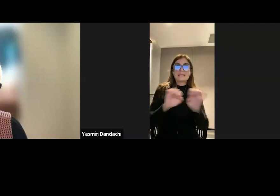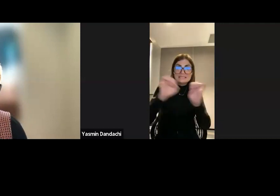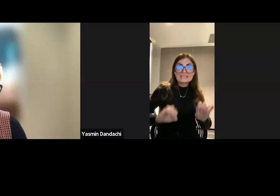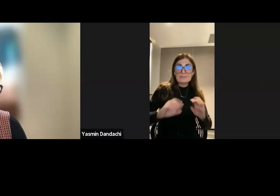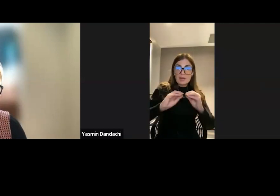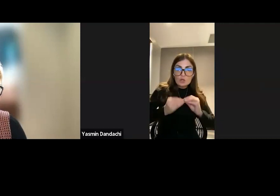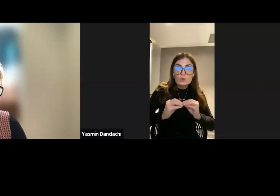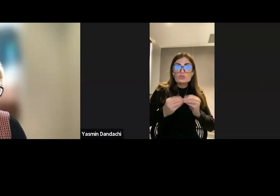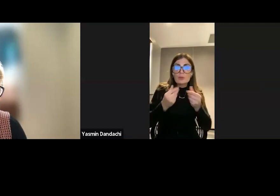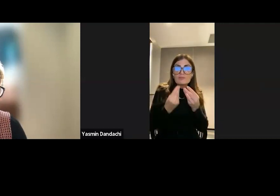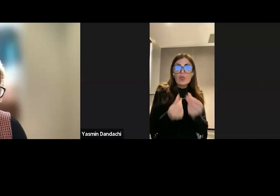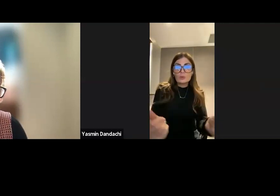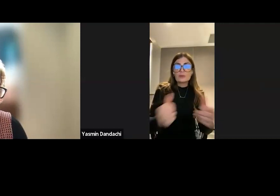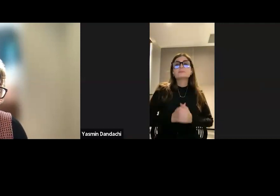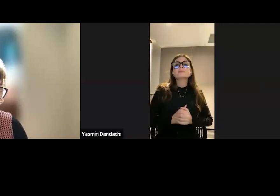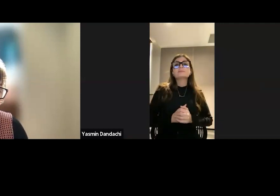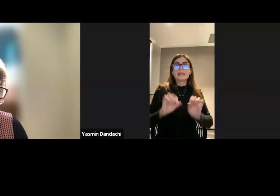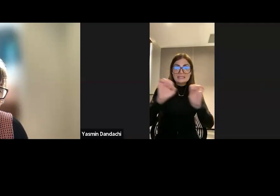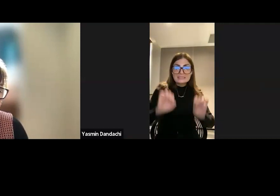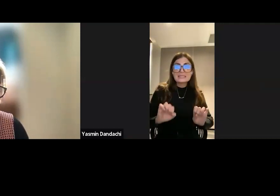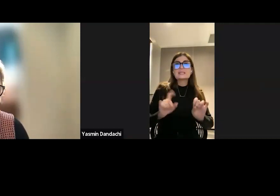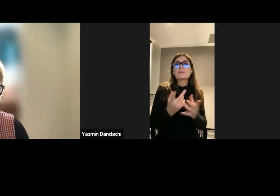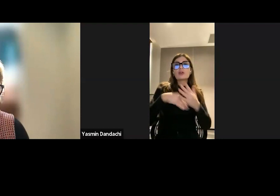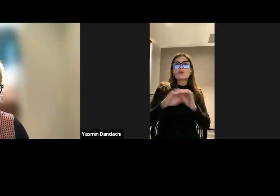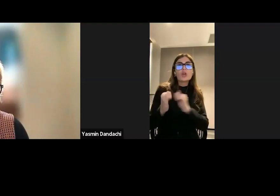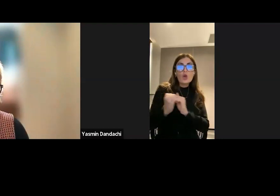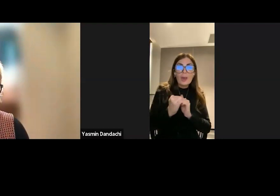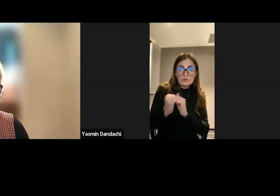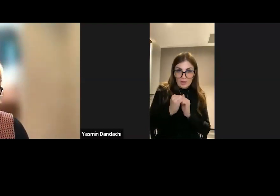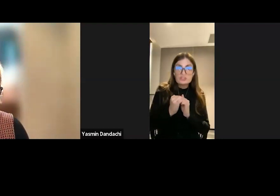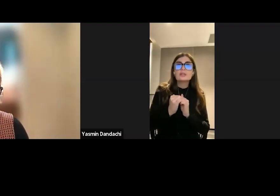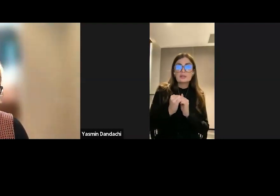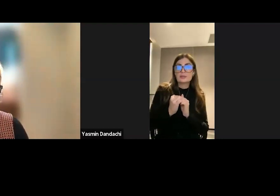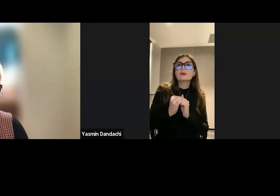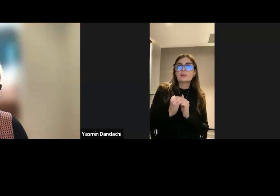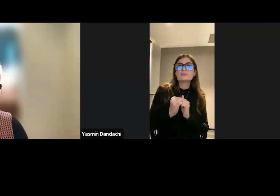systems that are based in collaboration and consensus,